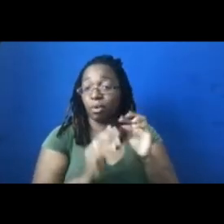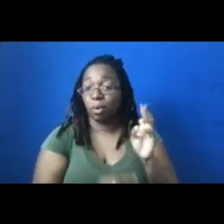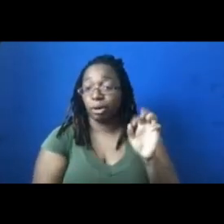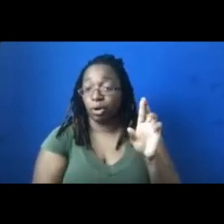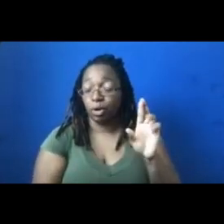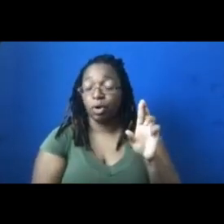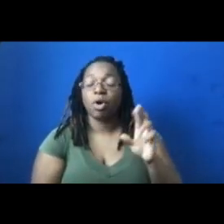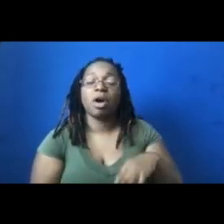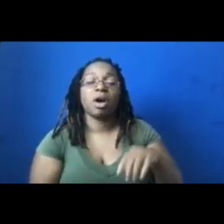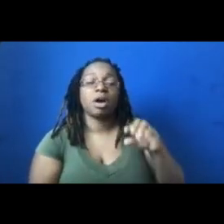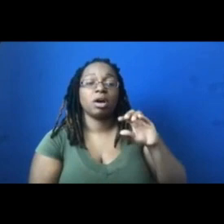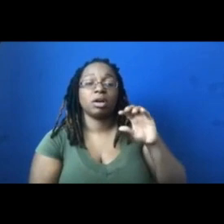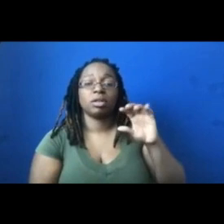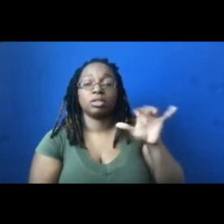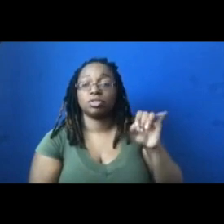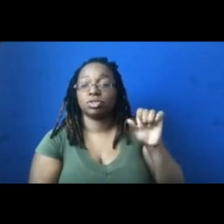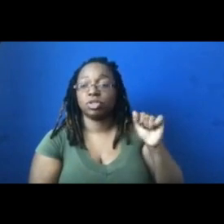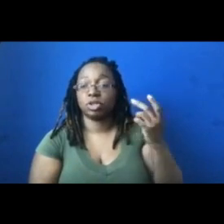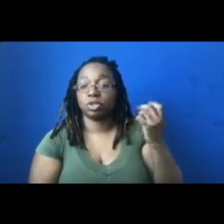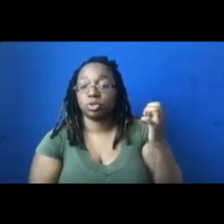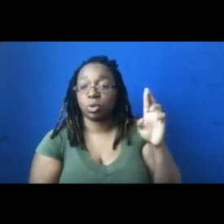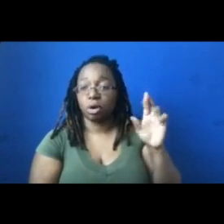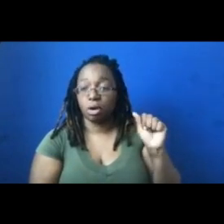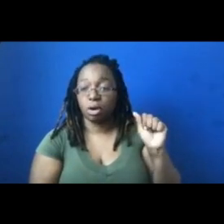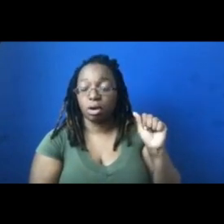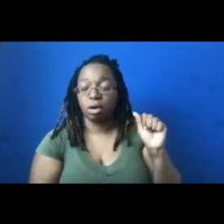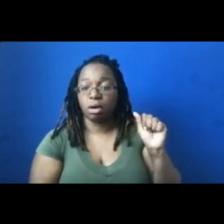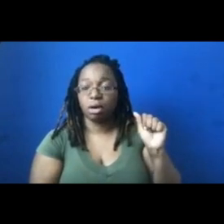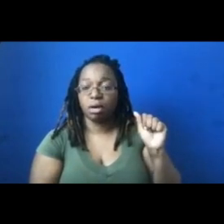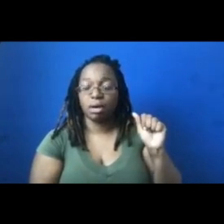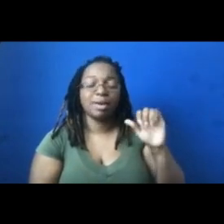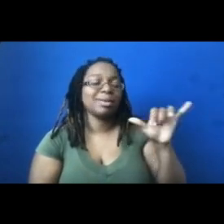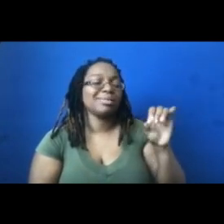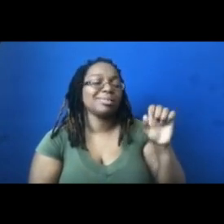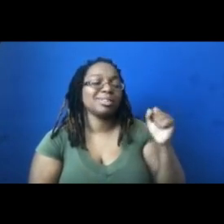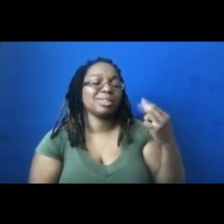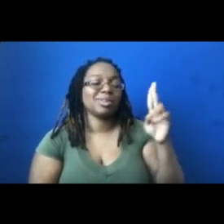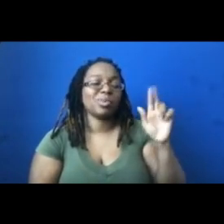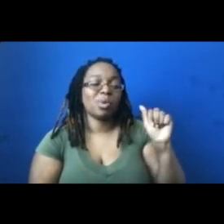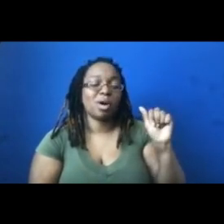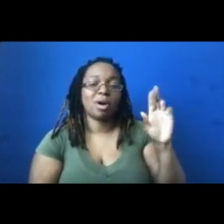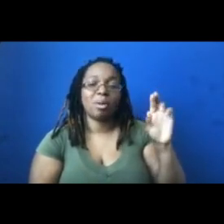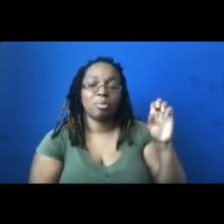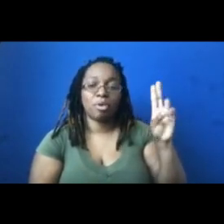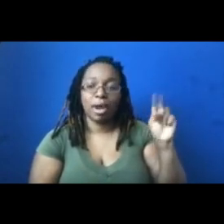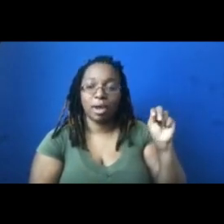Grant, gave an overview of how to apply for this competition,